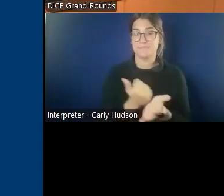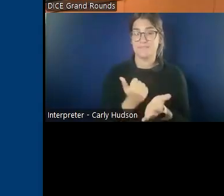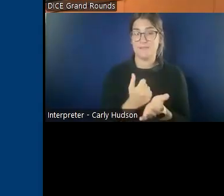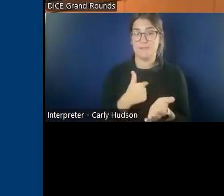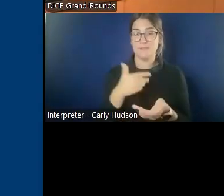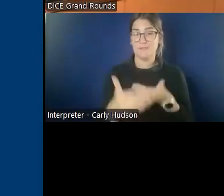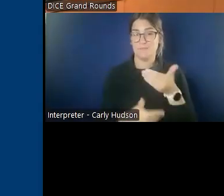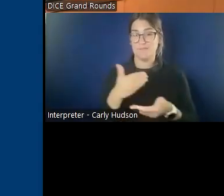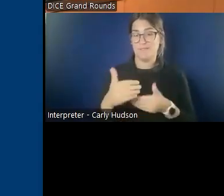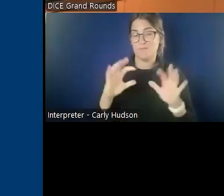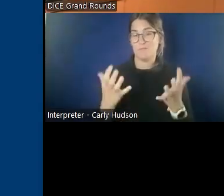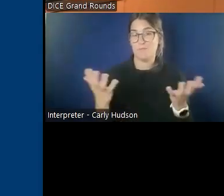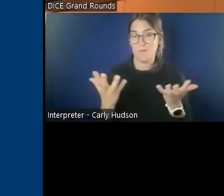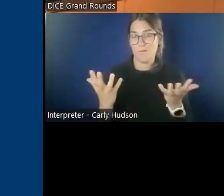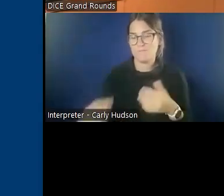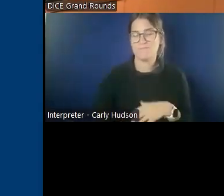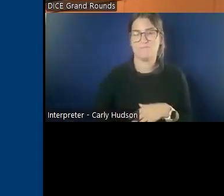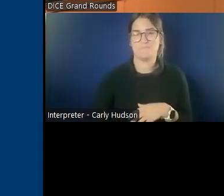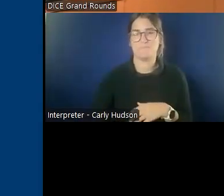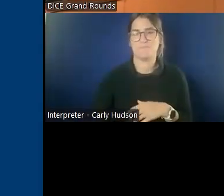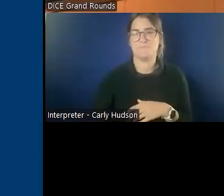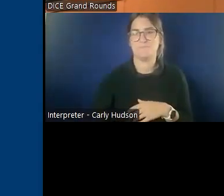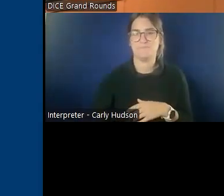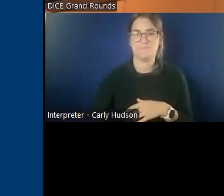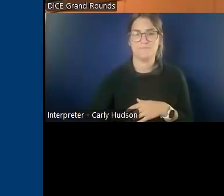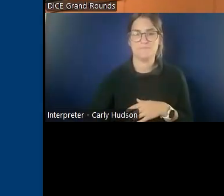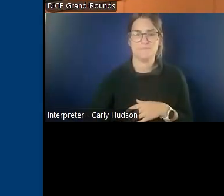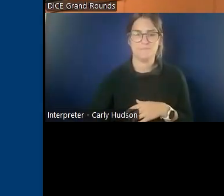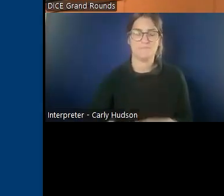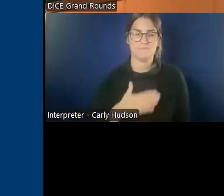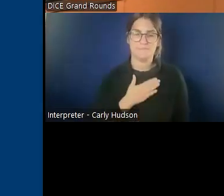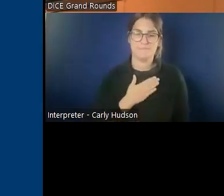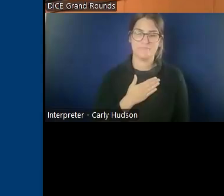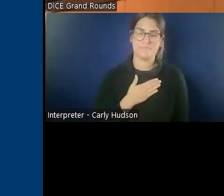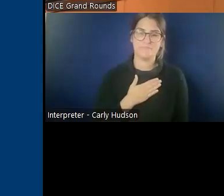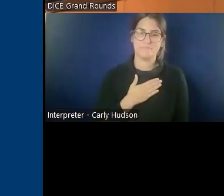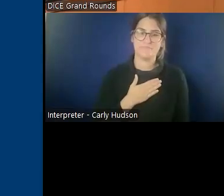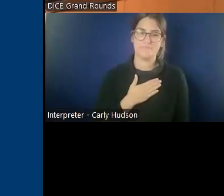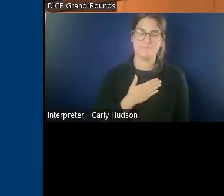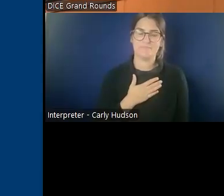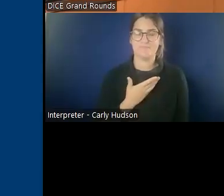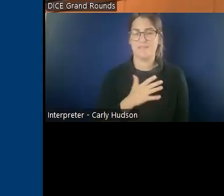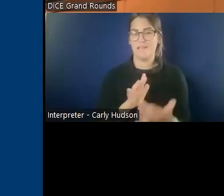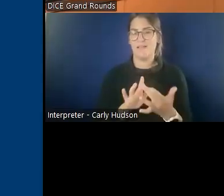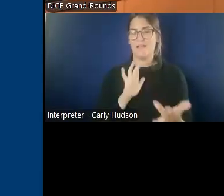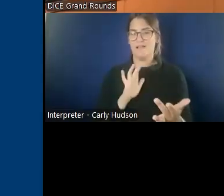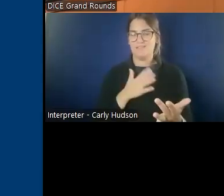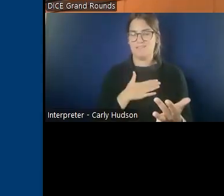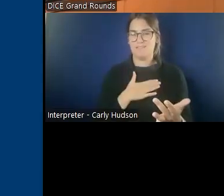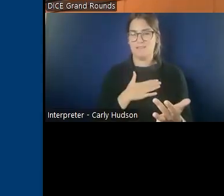group um include sort of my um losing a little bit Touch of my Asian identity over the years uh for